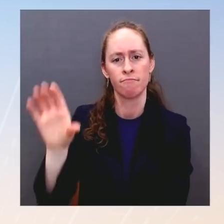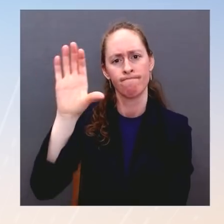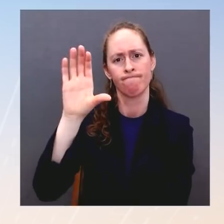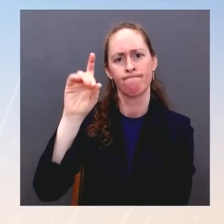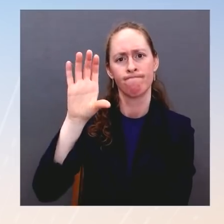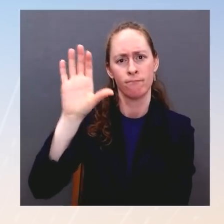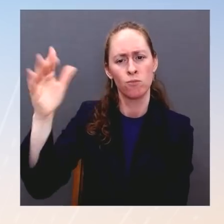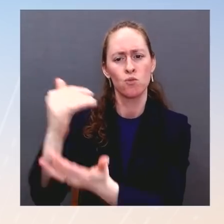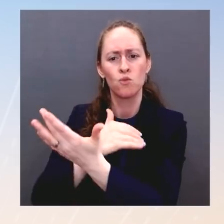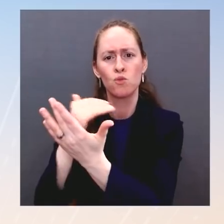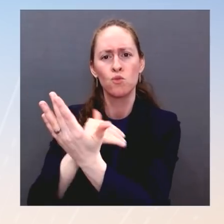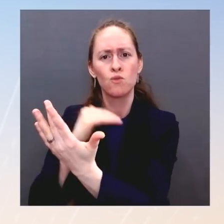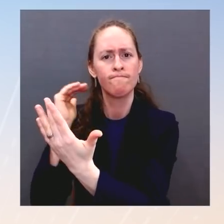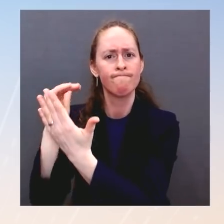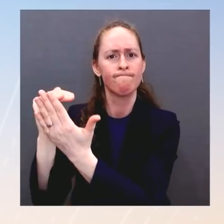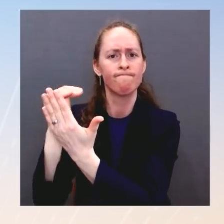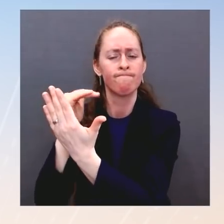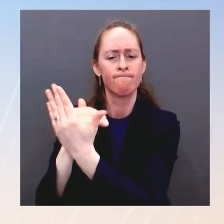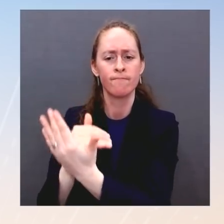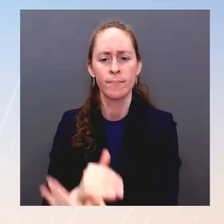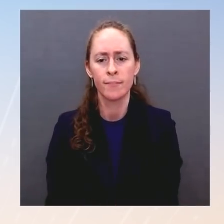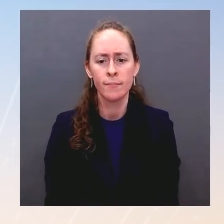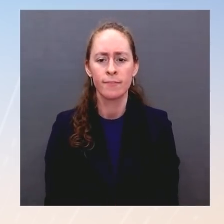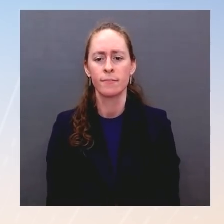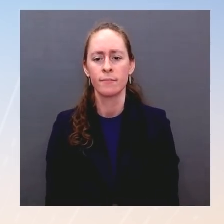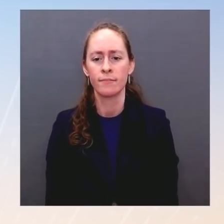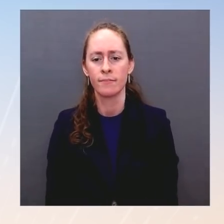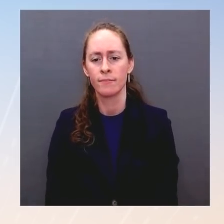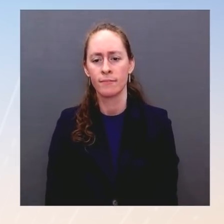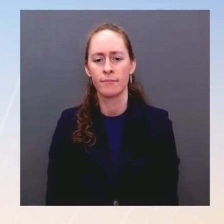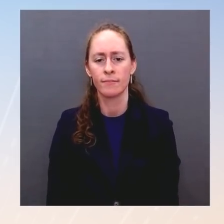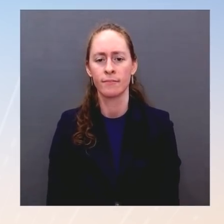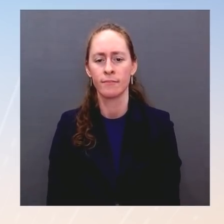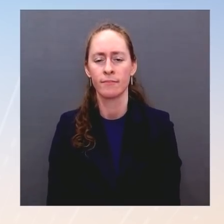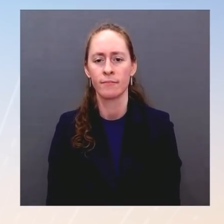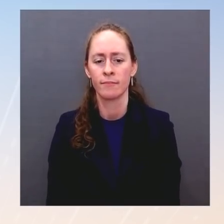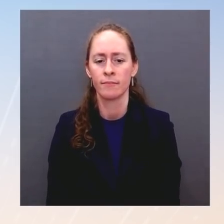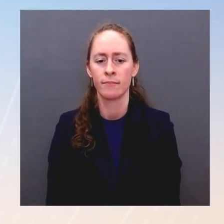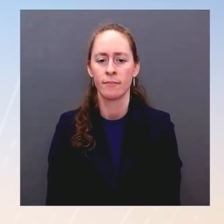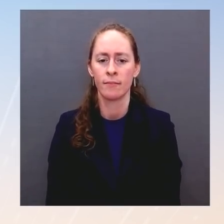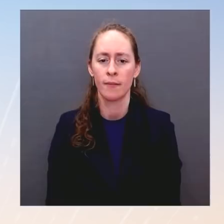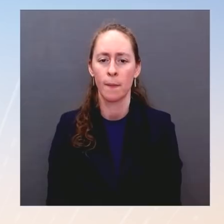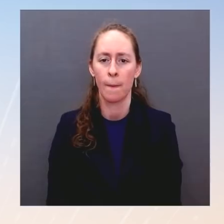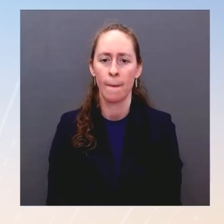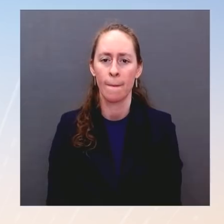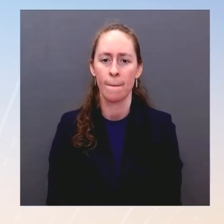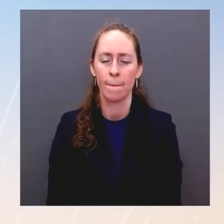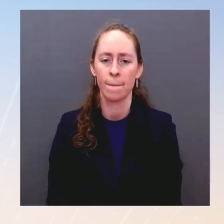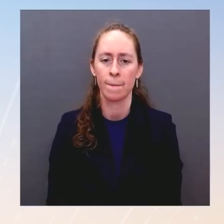the new Biden administration guidance: What is the -- what will the message be to Americans